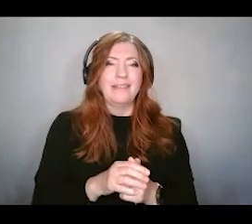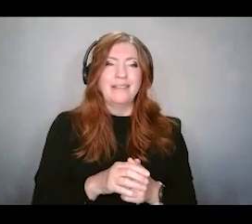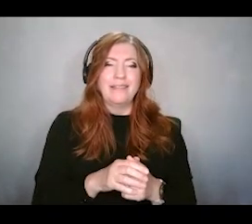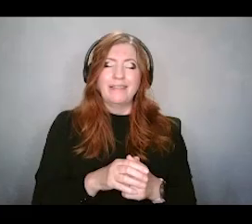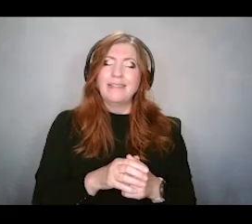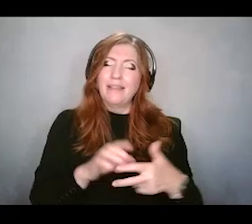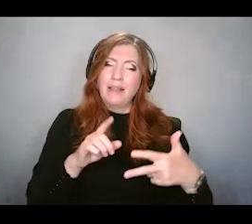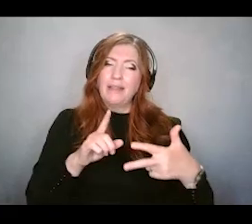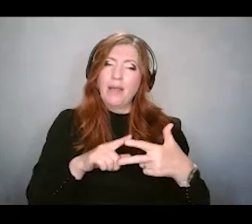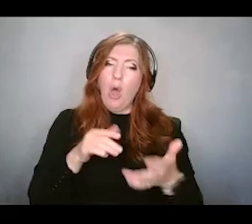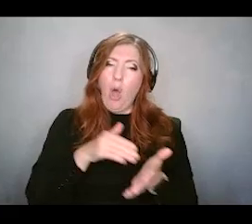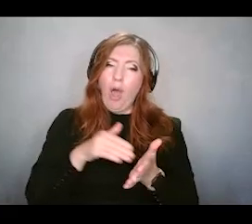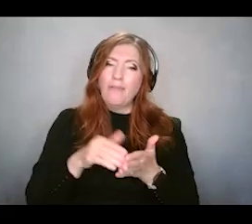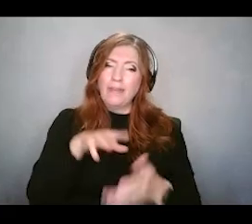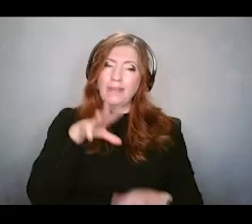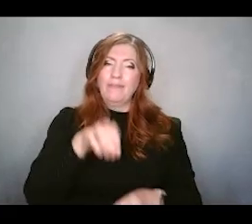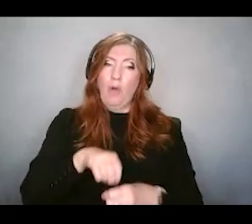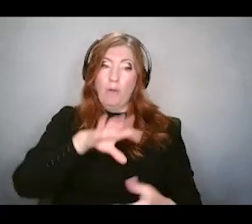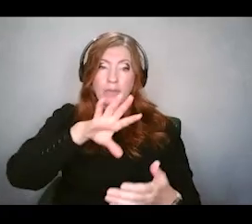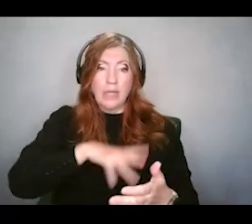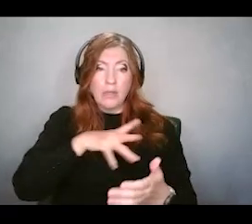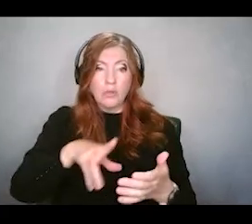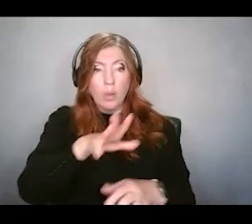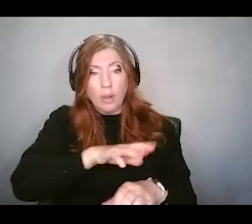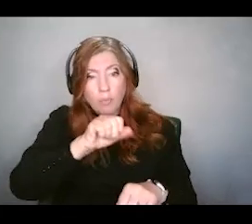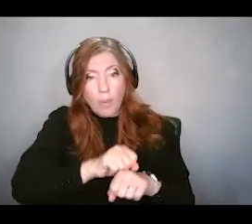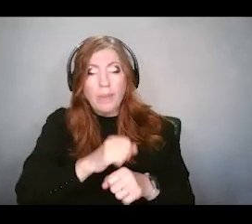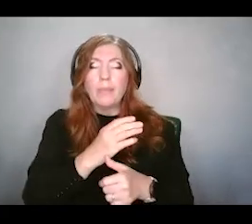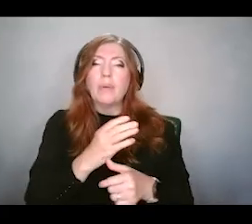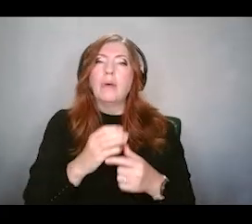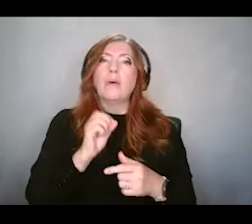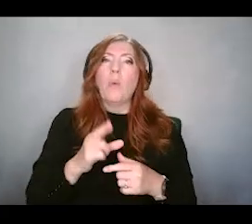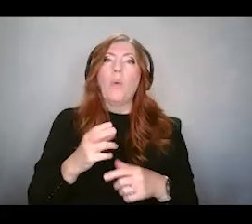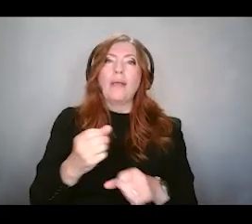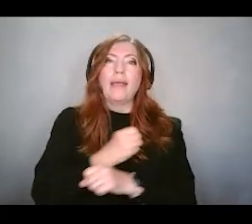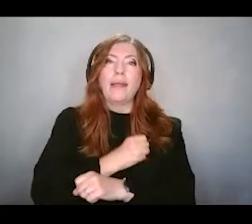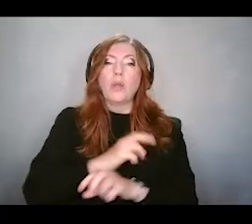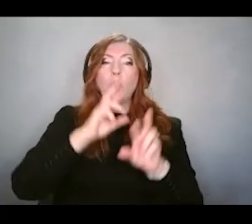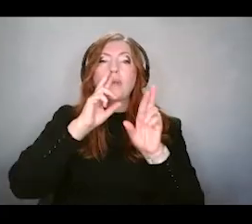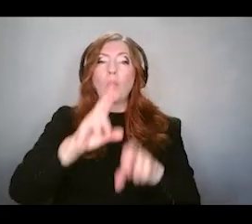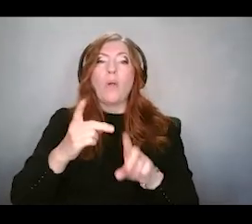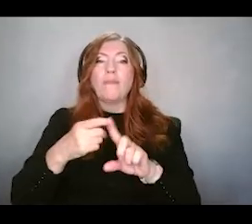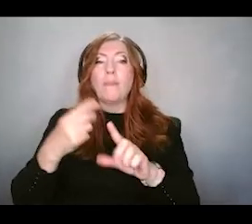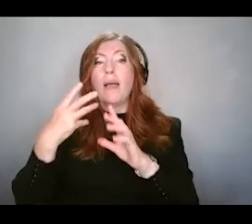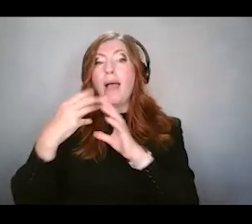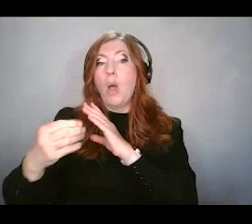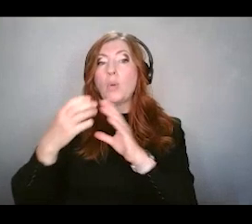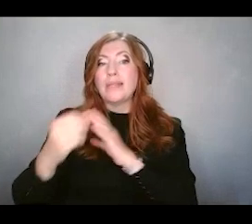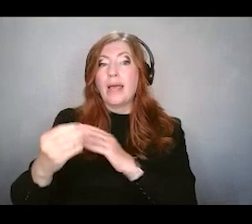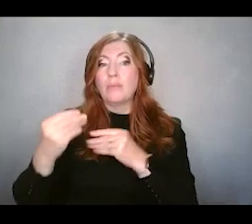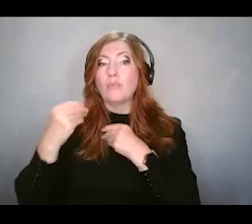appointments or getting reports from outside providers, it can take more time to collect. For